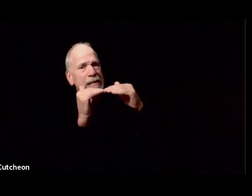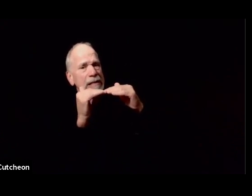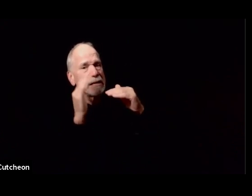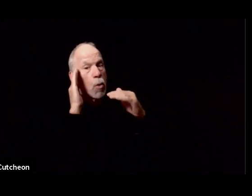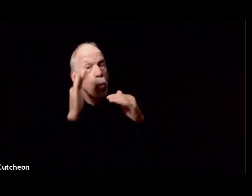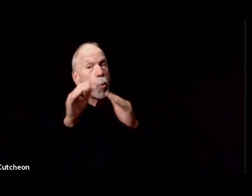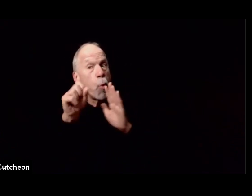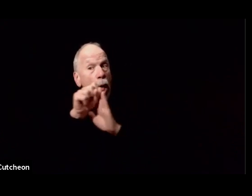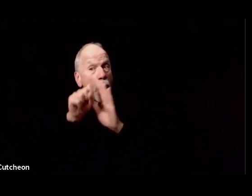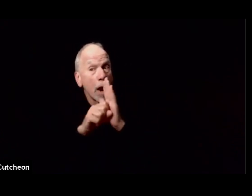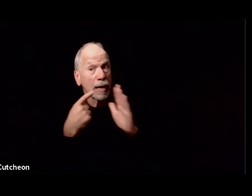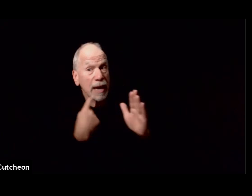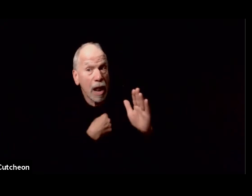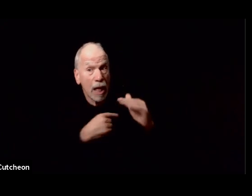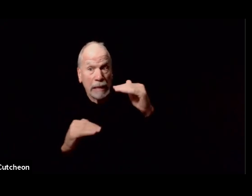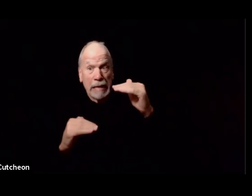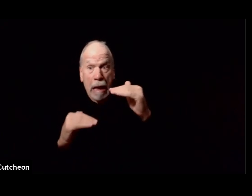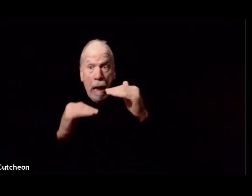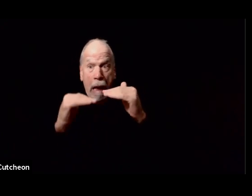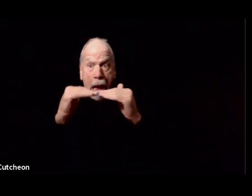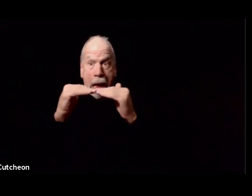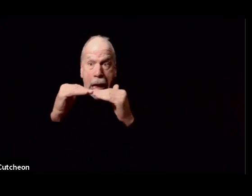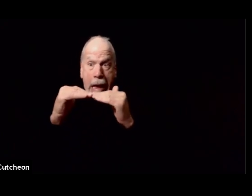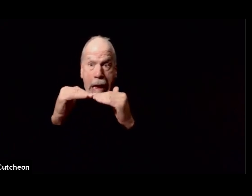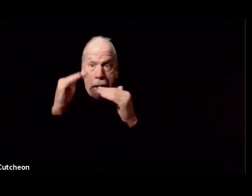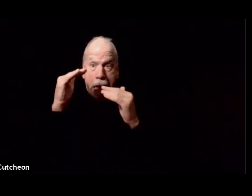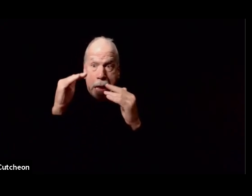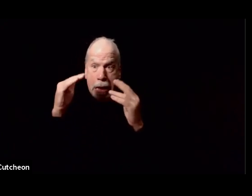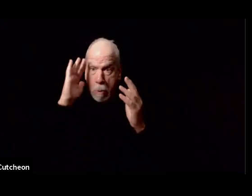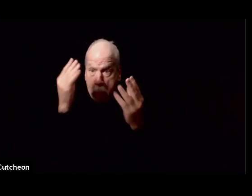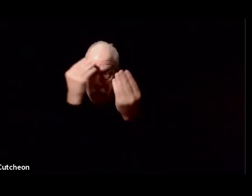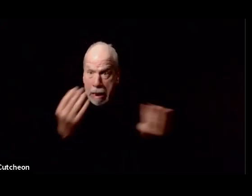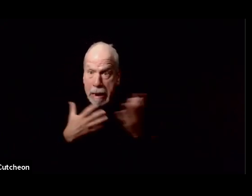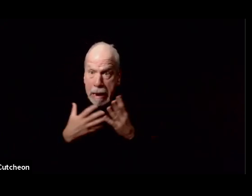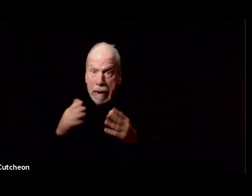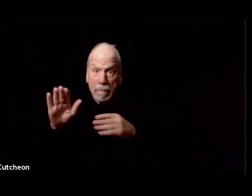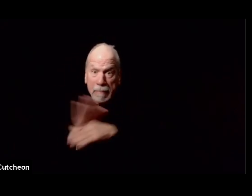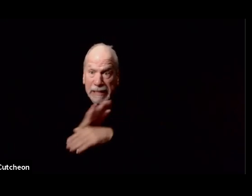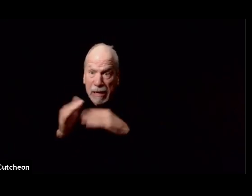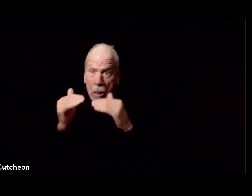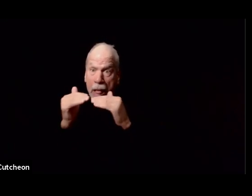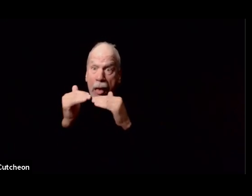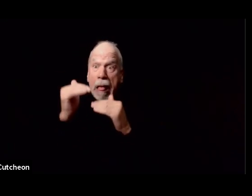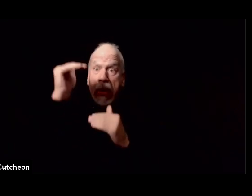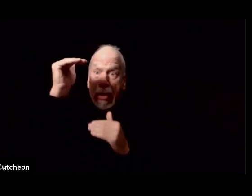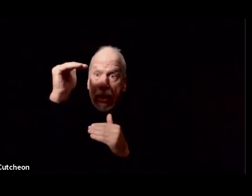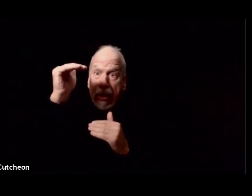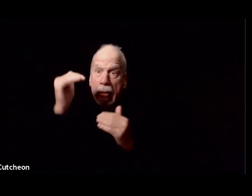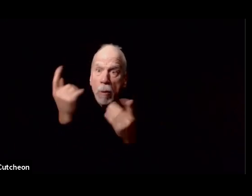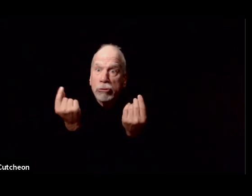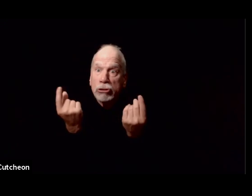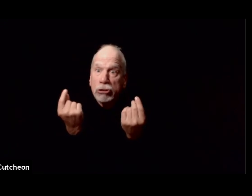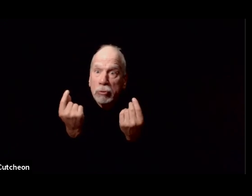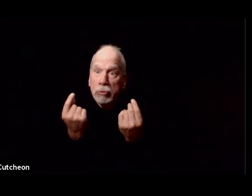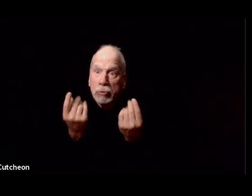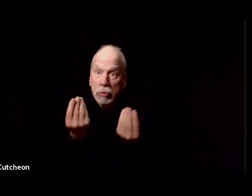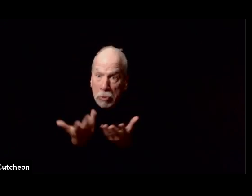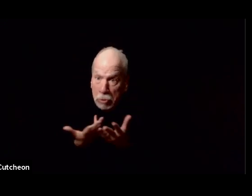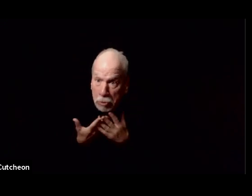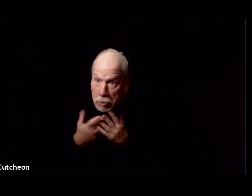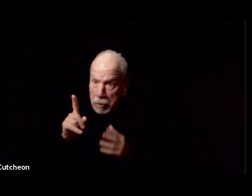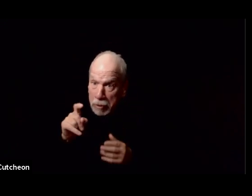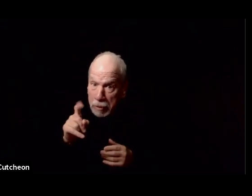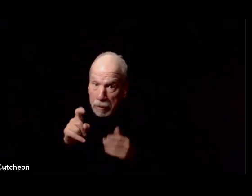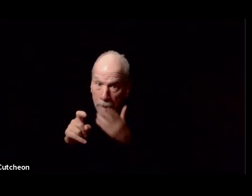Commissioner Malcolm: Yes, Dr. Hick, you can certainly comment on this as well and well,